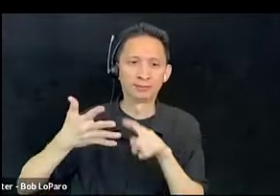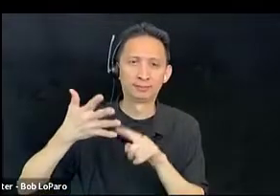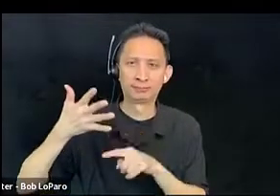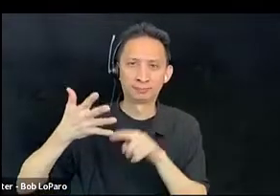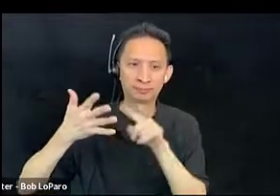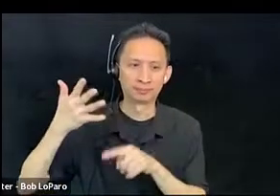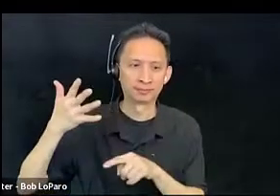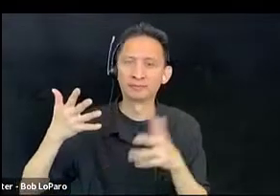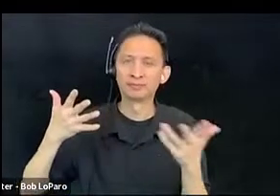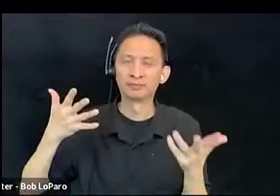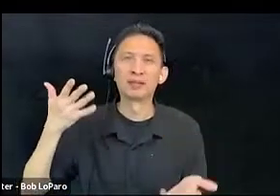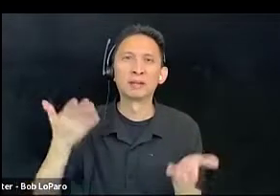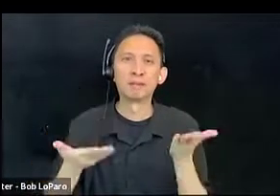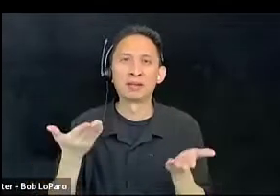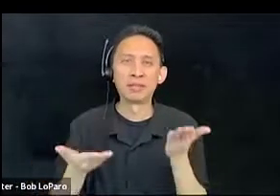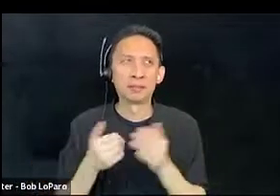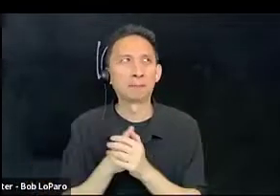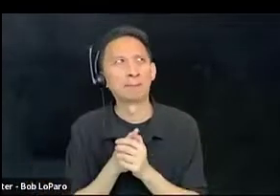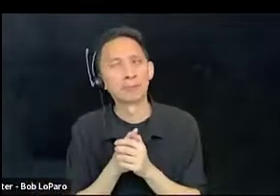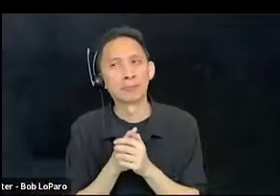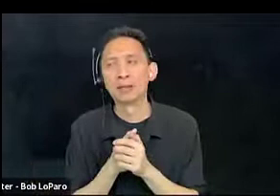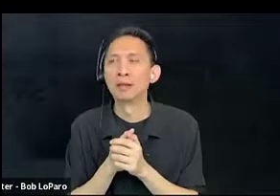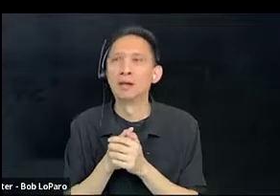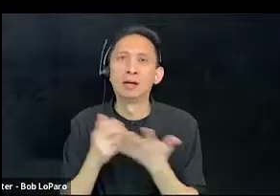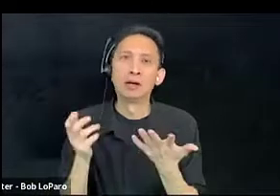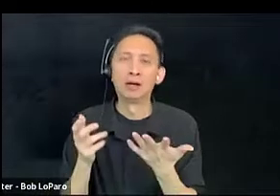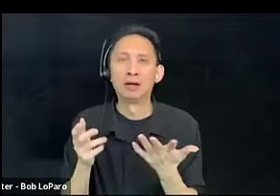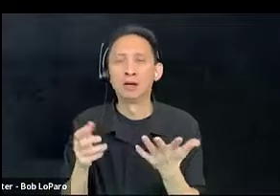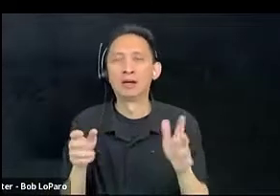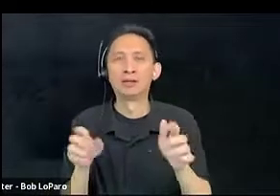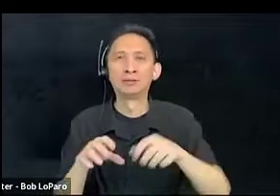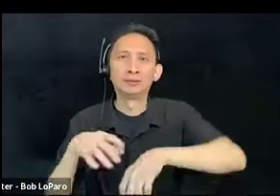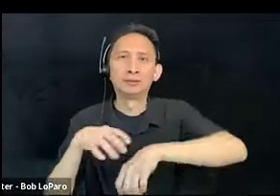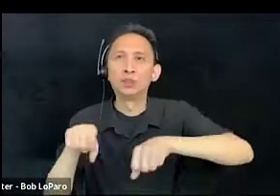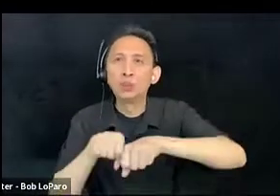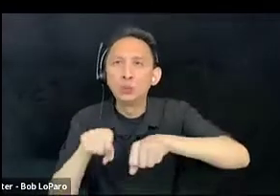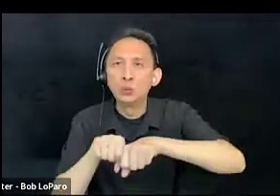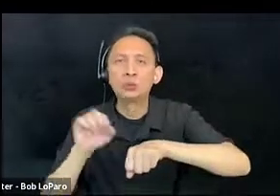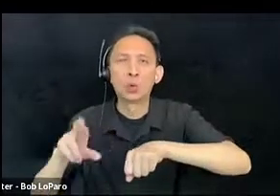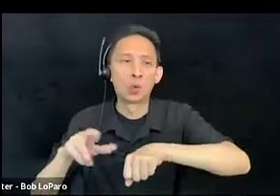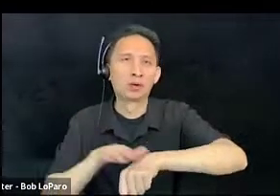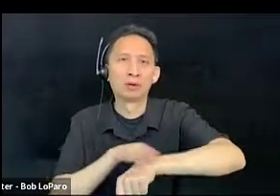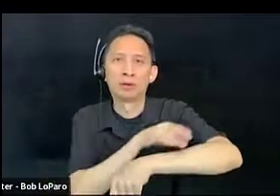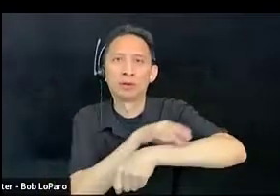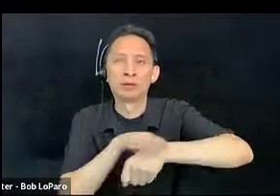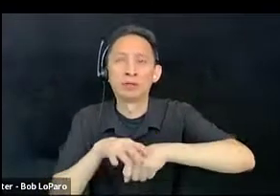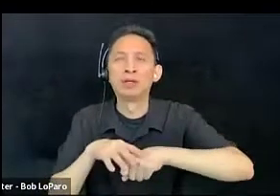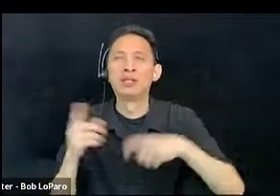You're gonna put on or take off ankle orthotics or shoes, and you see someone come up to the child and say,